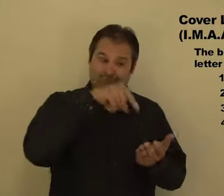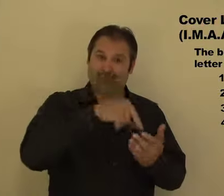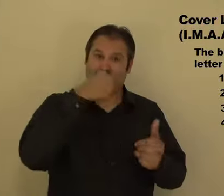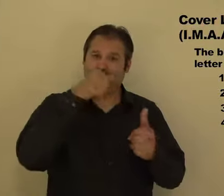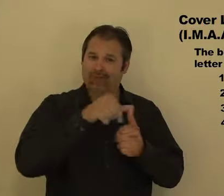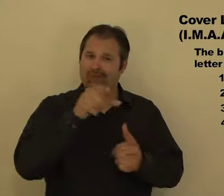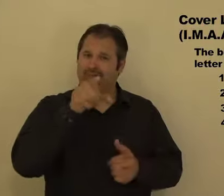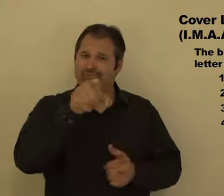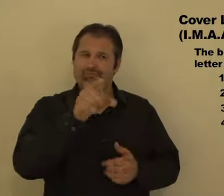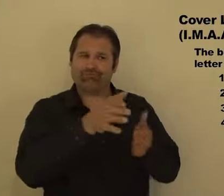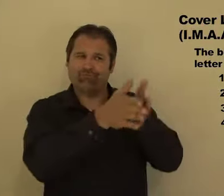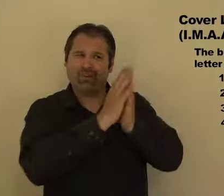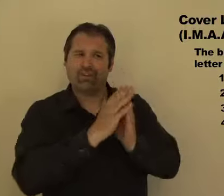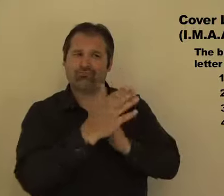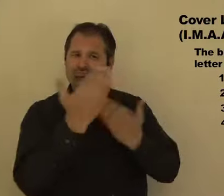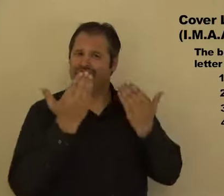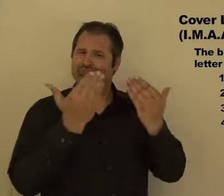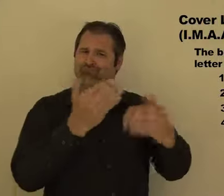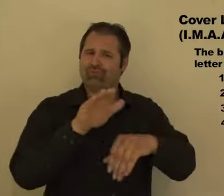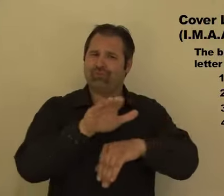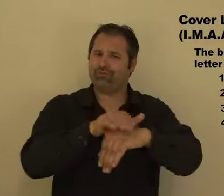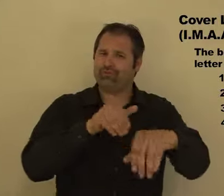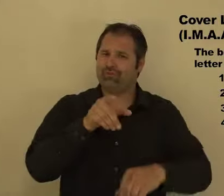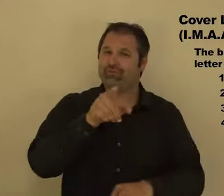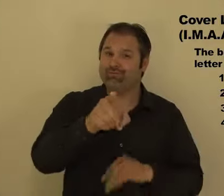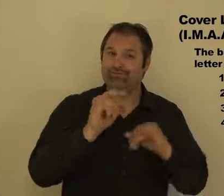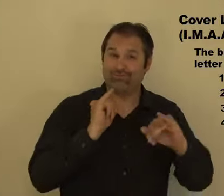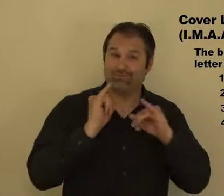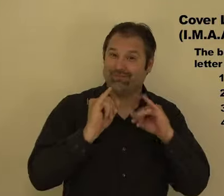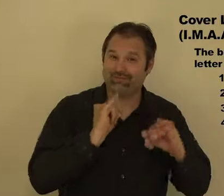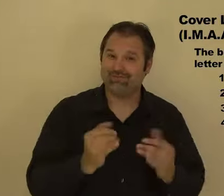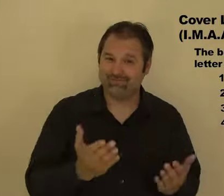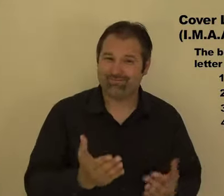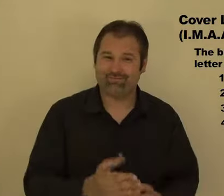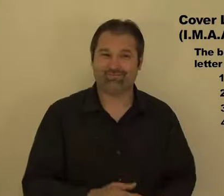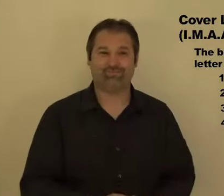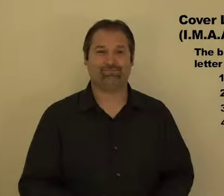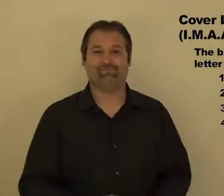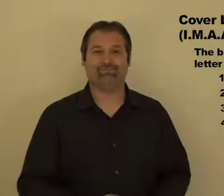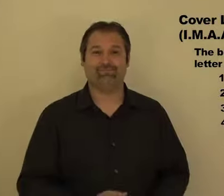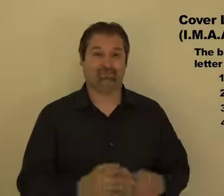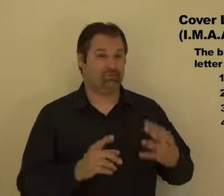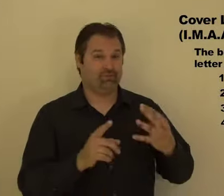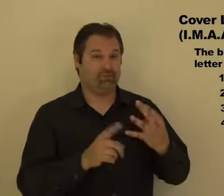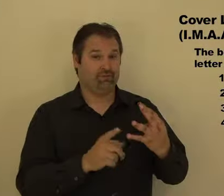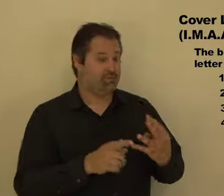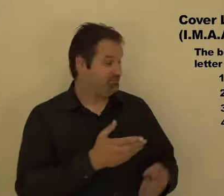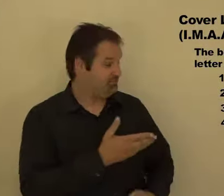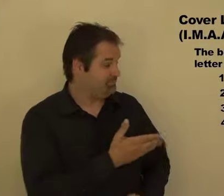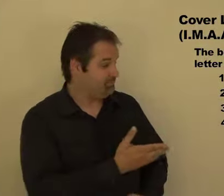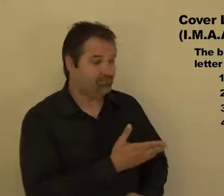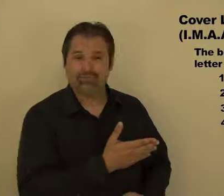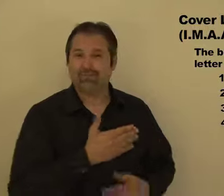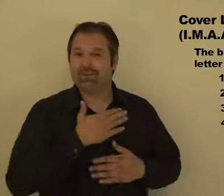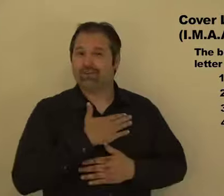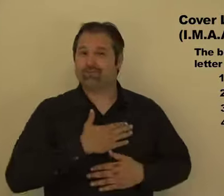Fourth, appreciation, a statement of appreciation to the reader for taking the time